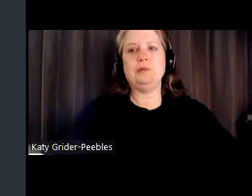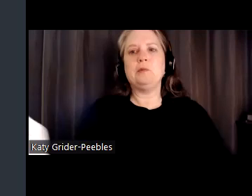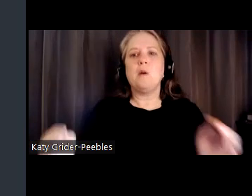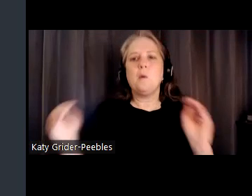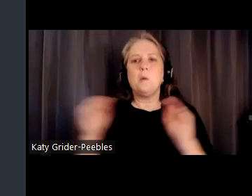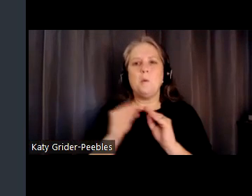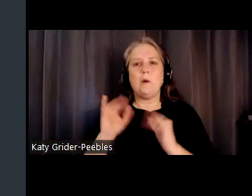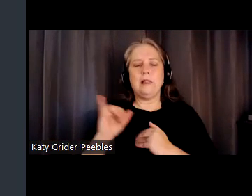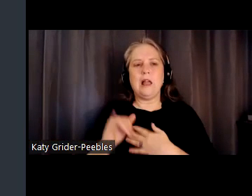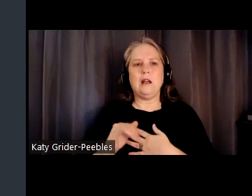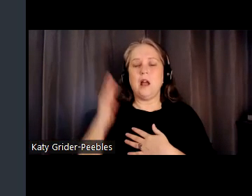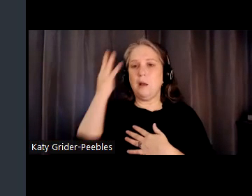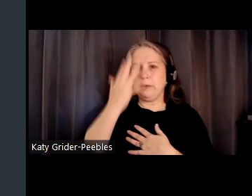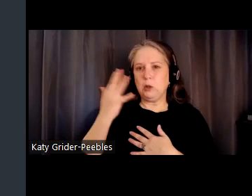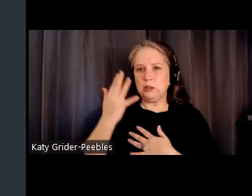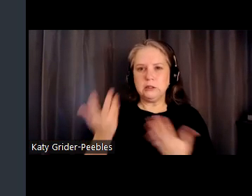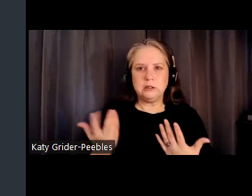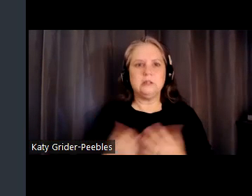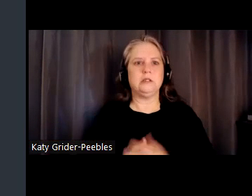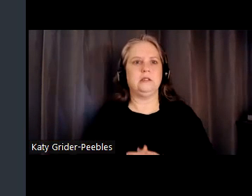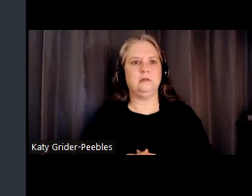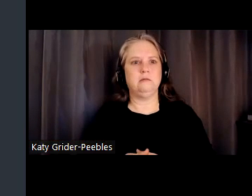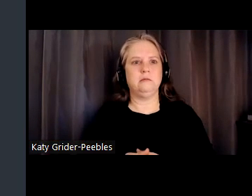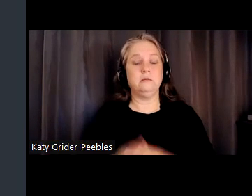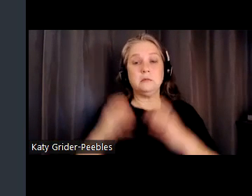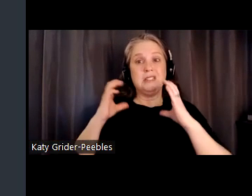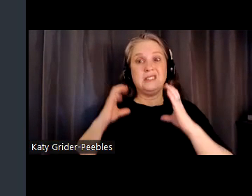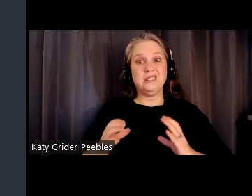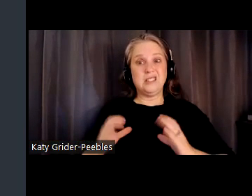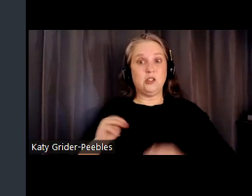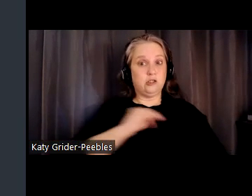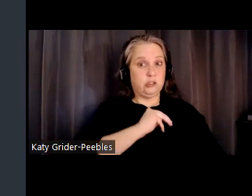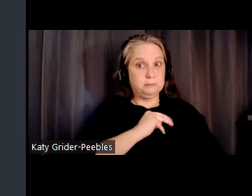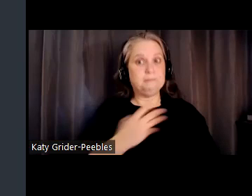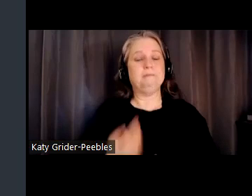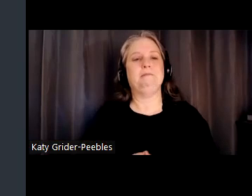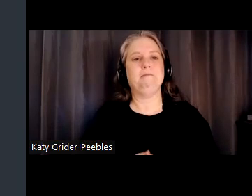appearance, citizenship, geographic